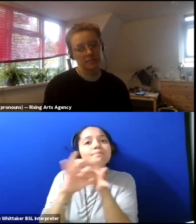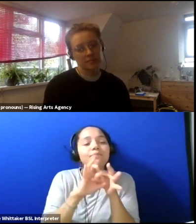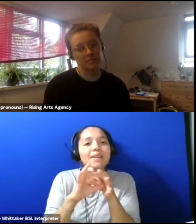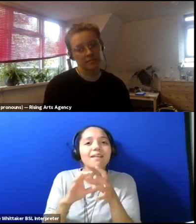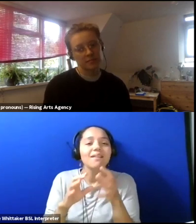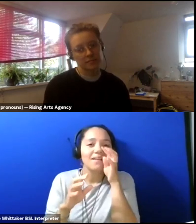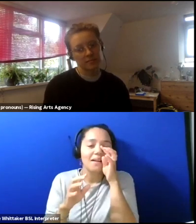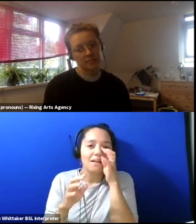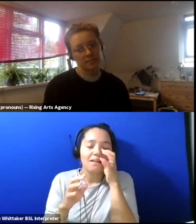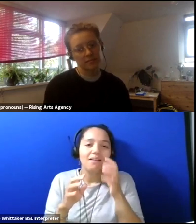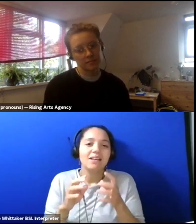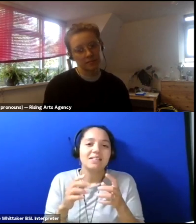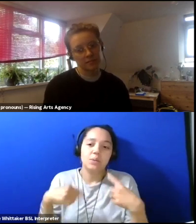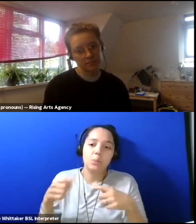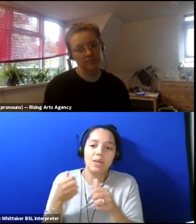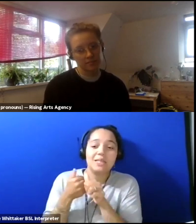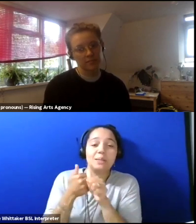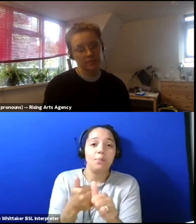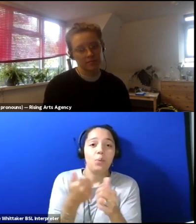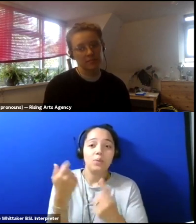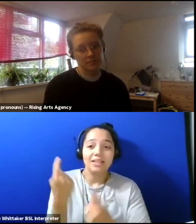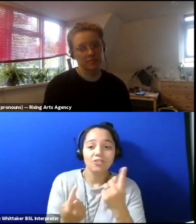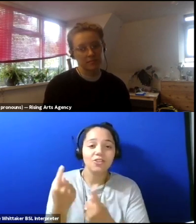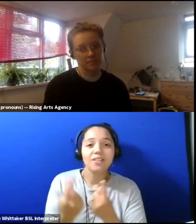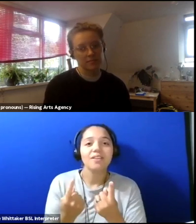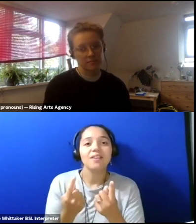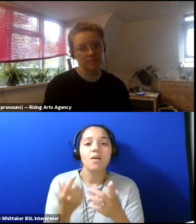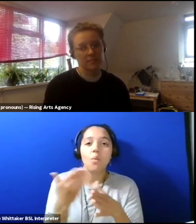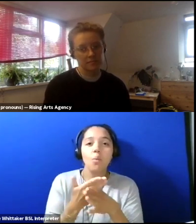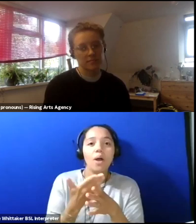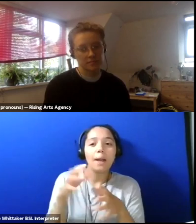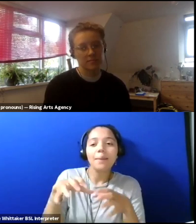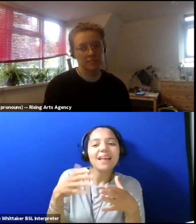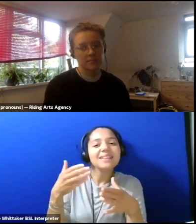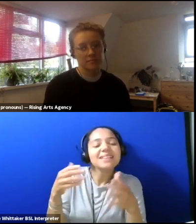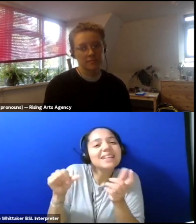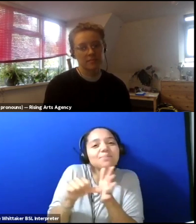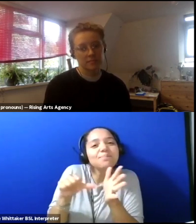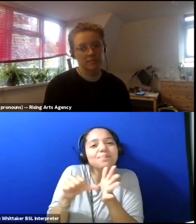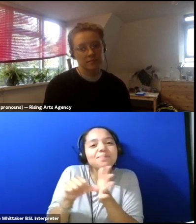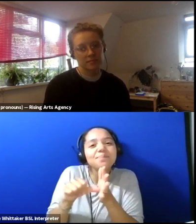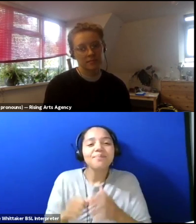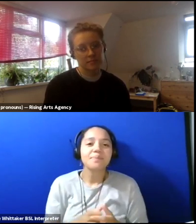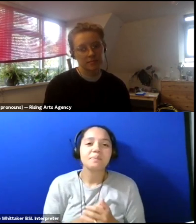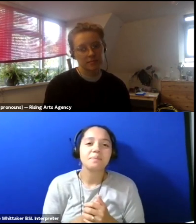And so that's where we support each other on workplace issues because, I guess